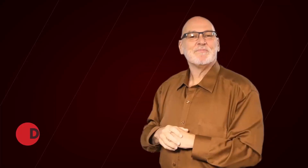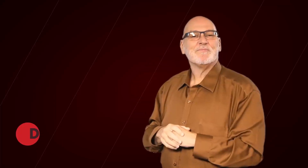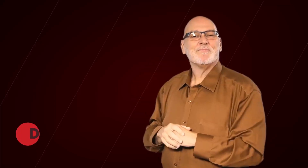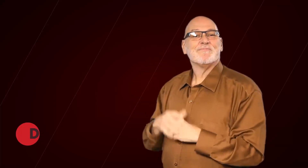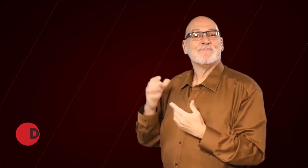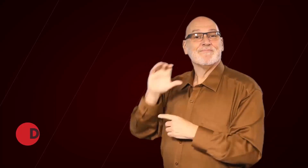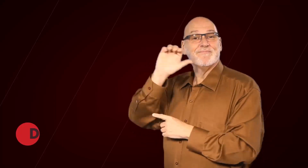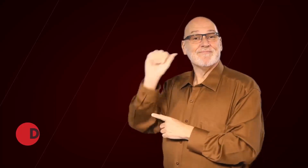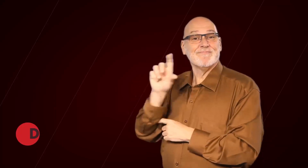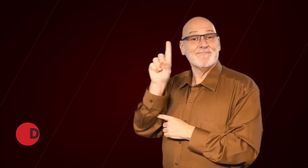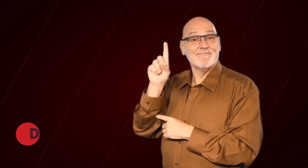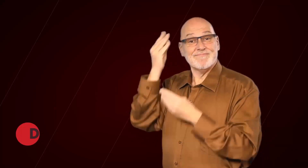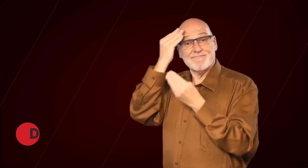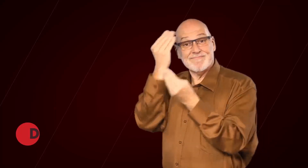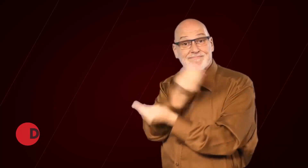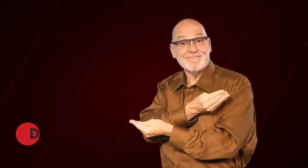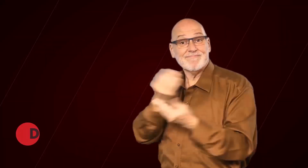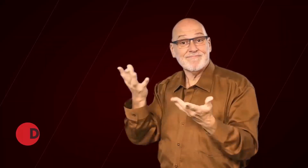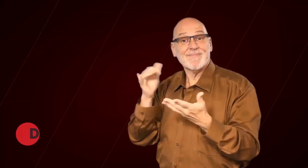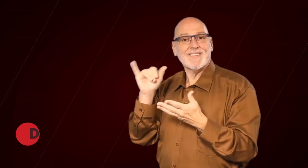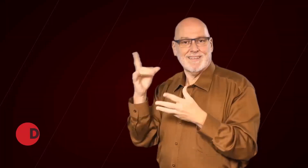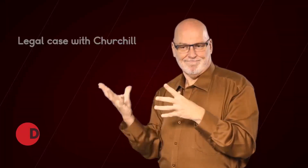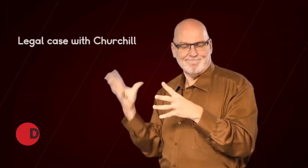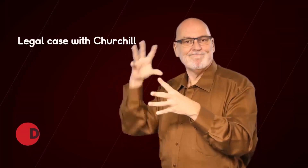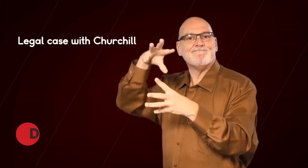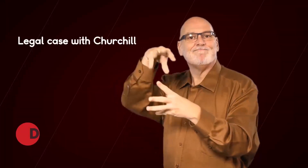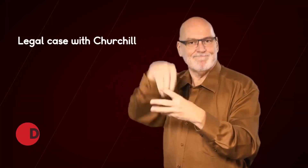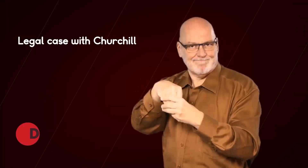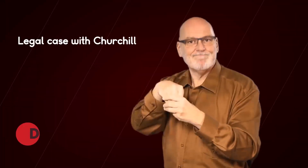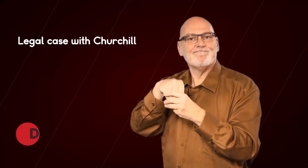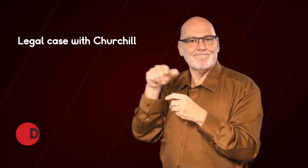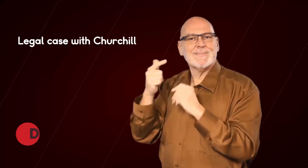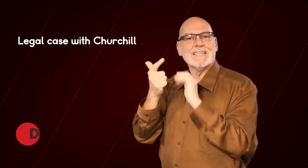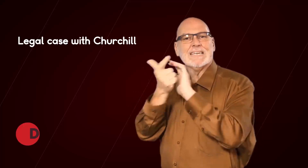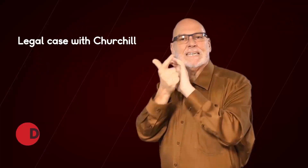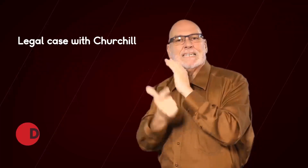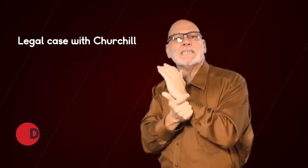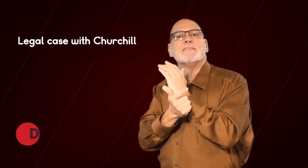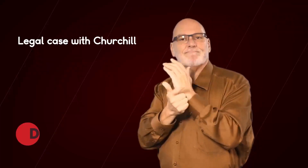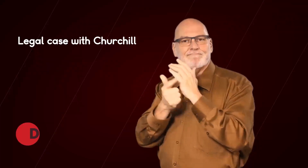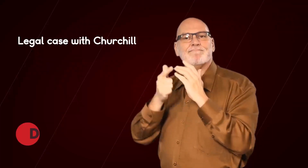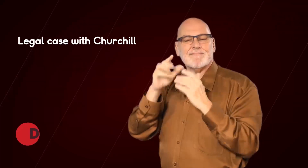Then CAD was reported to be embroiled in a legal case involving